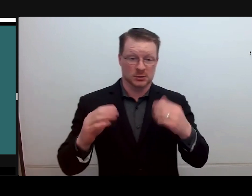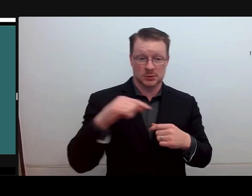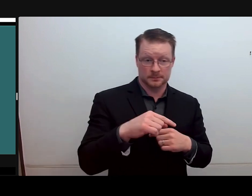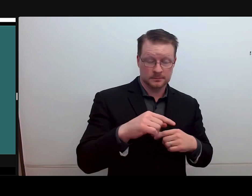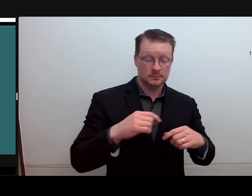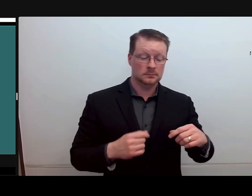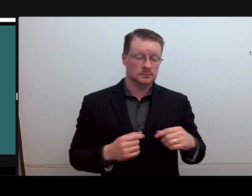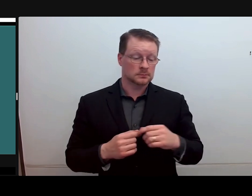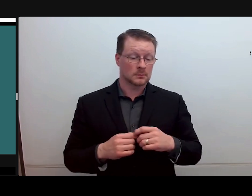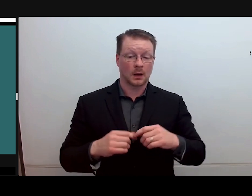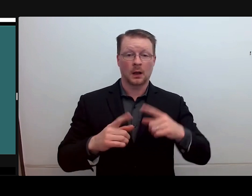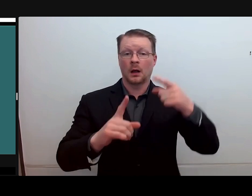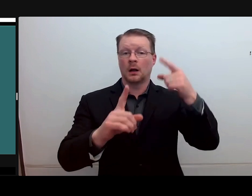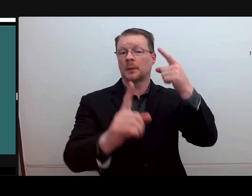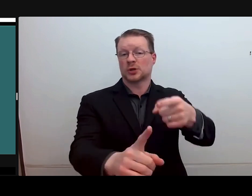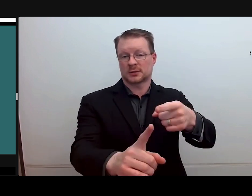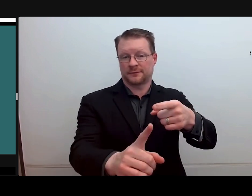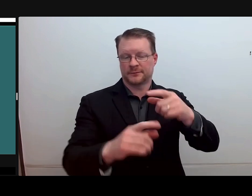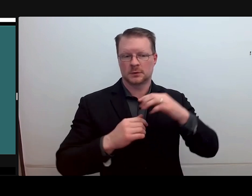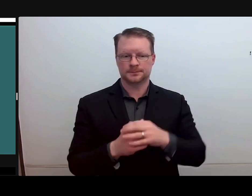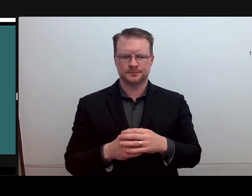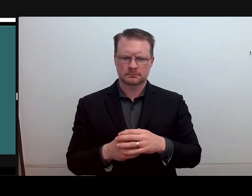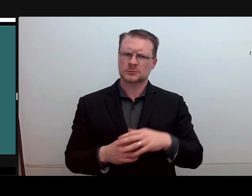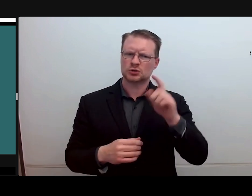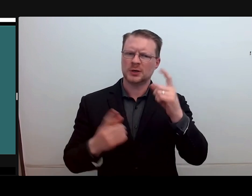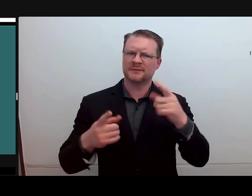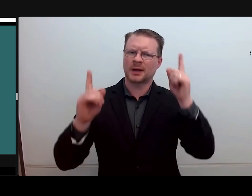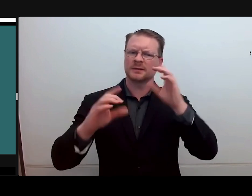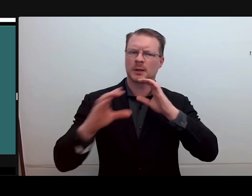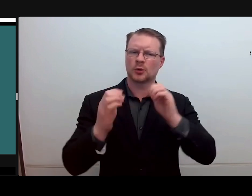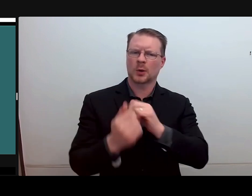versus objective.